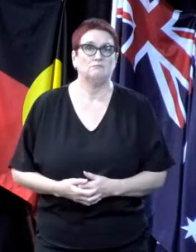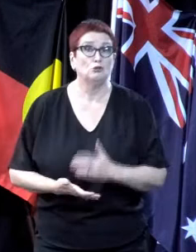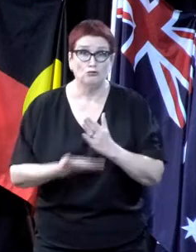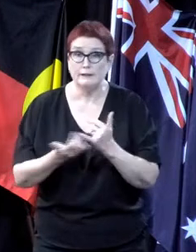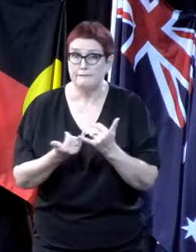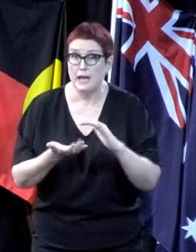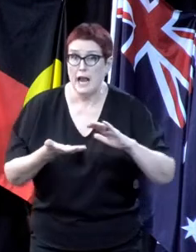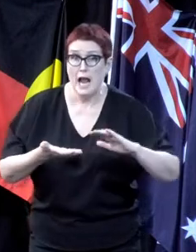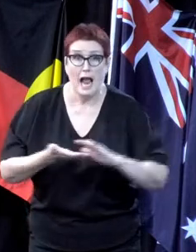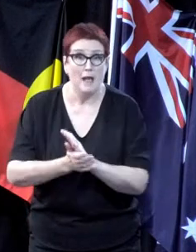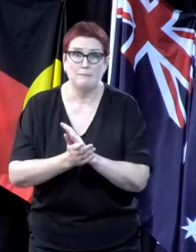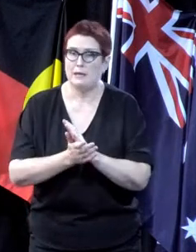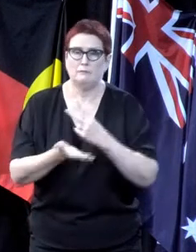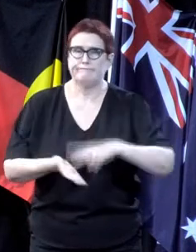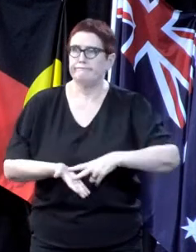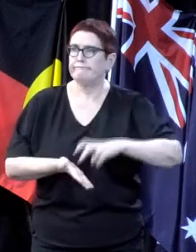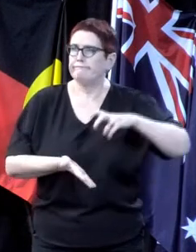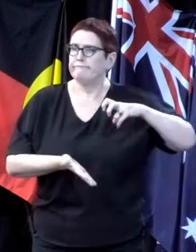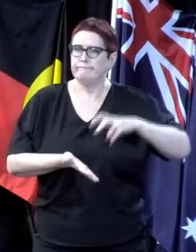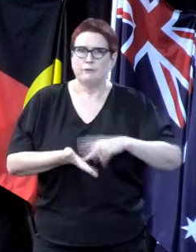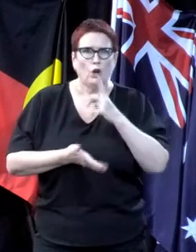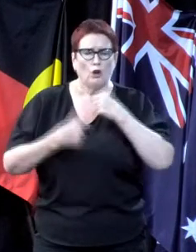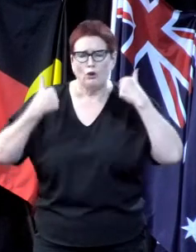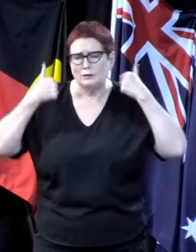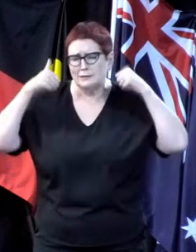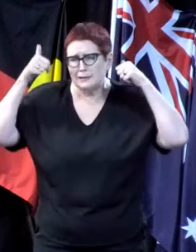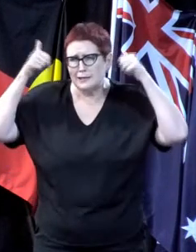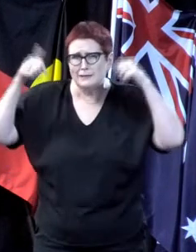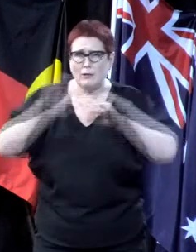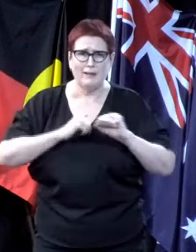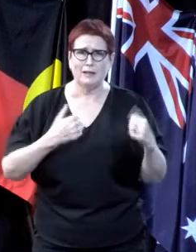beyond, really, at her success in a mainstream school.